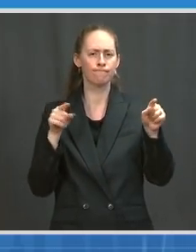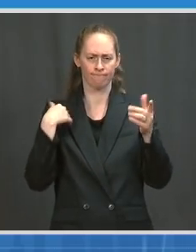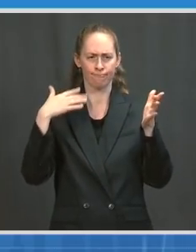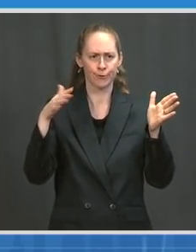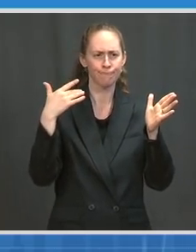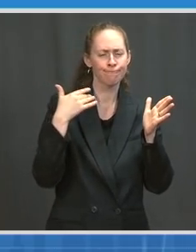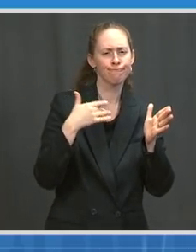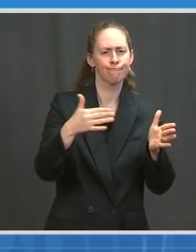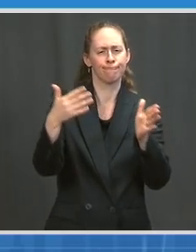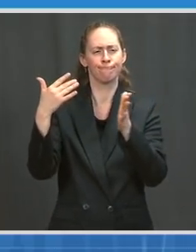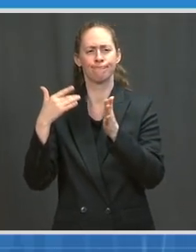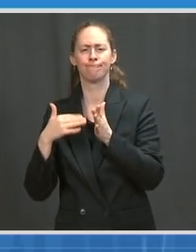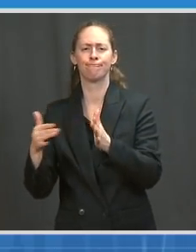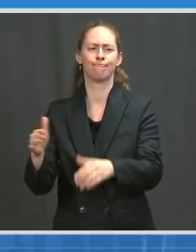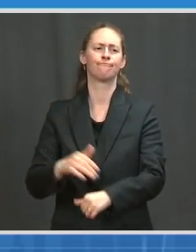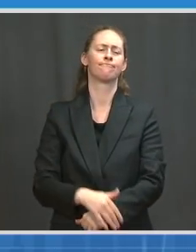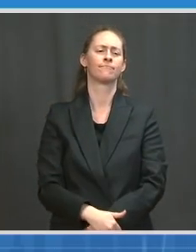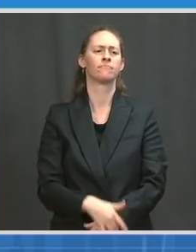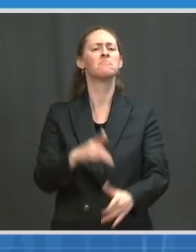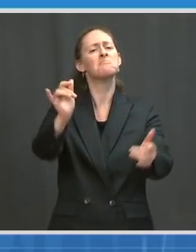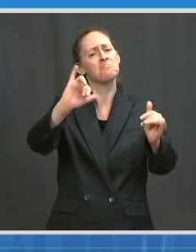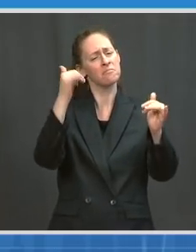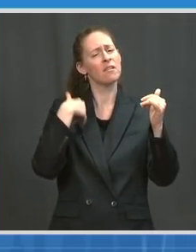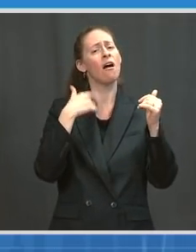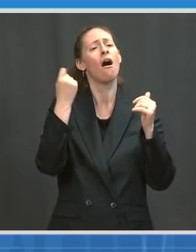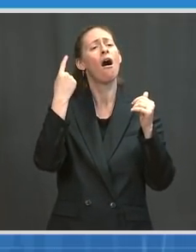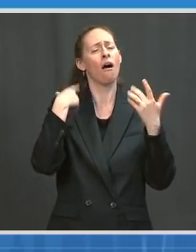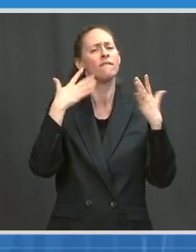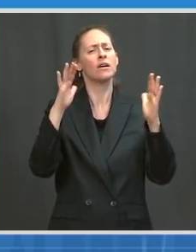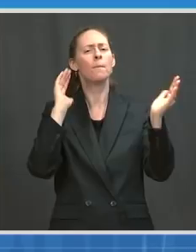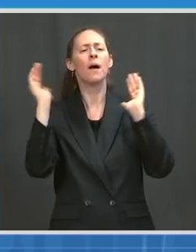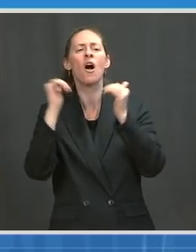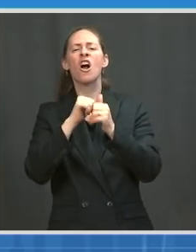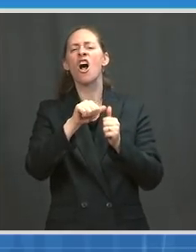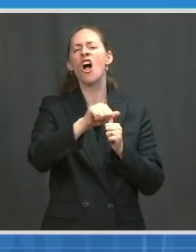We looked at the prospects for broadly protected influenza vaccine,